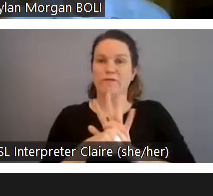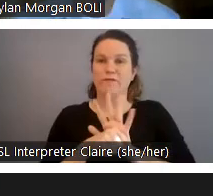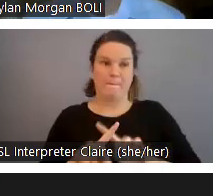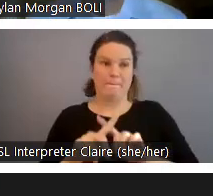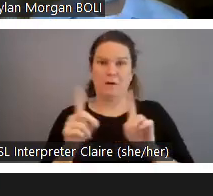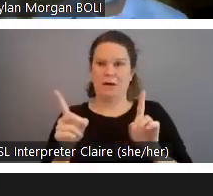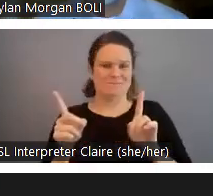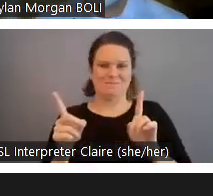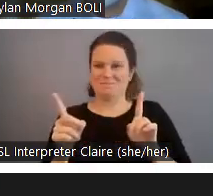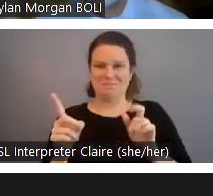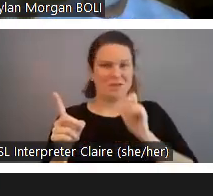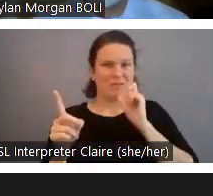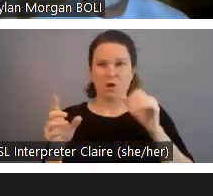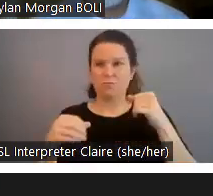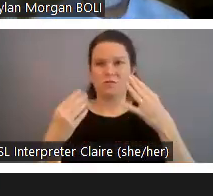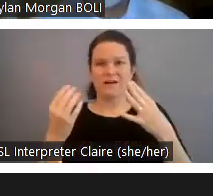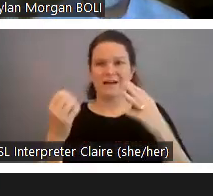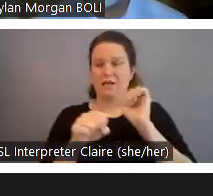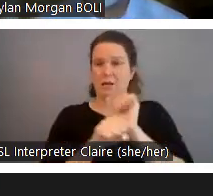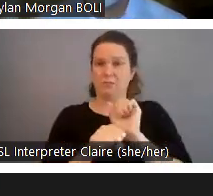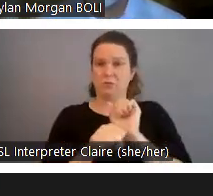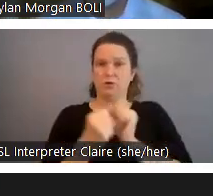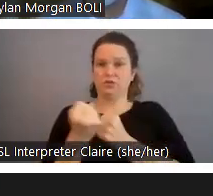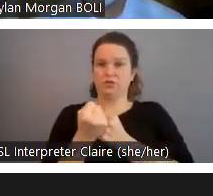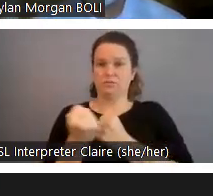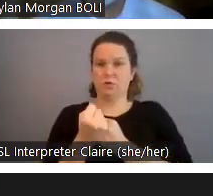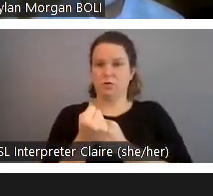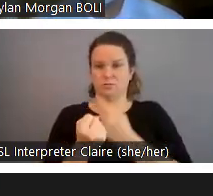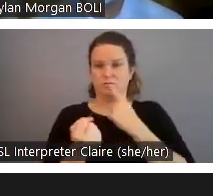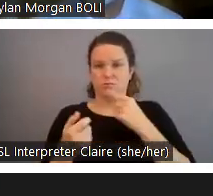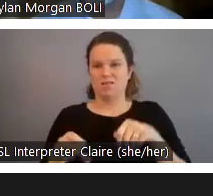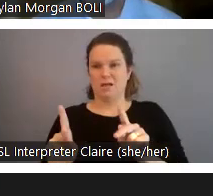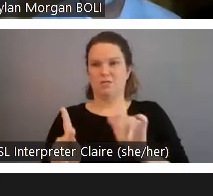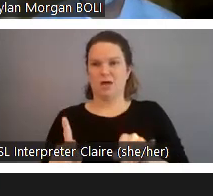not provide employee support to allow this?"